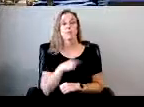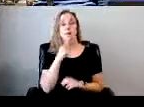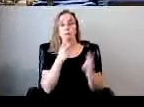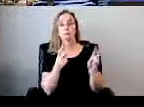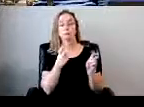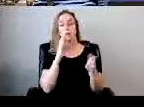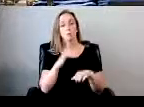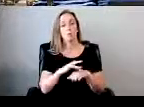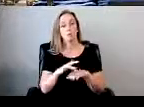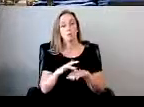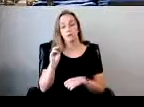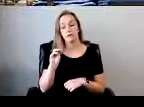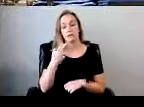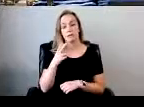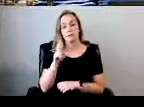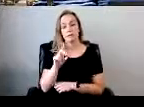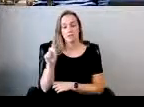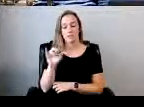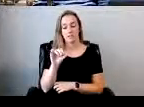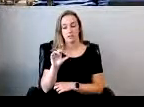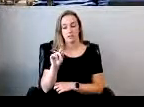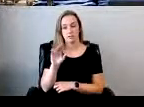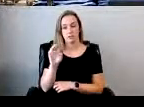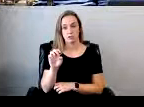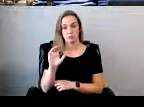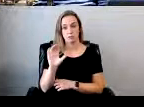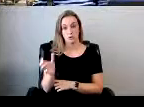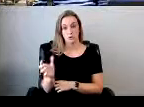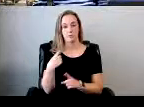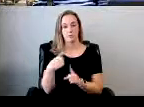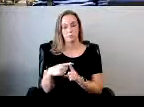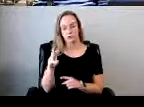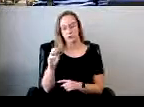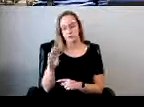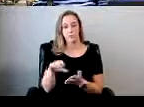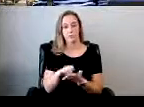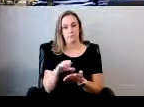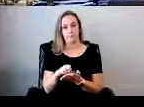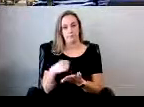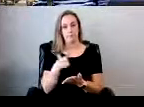on the MHDD YouTube channel and the MHDD website. We will be sending out an email following